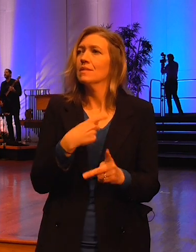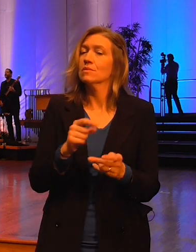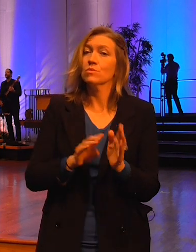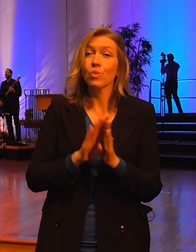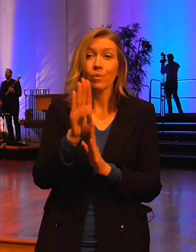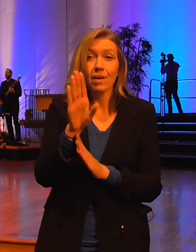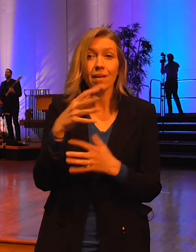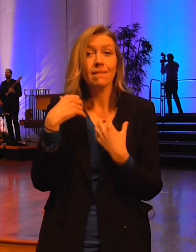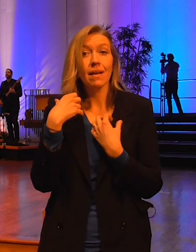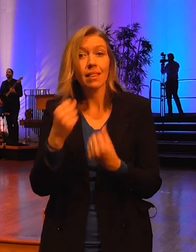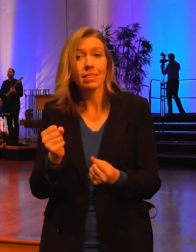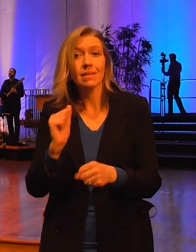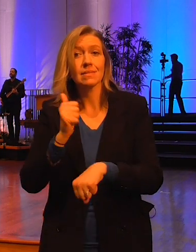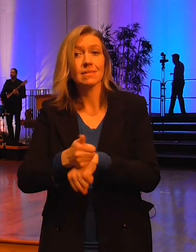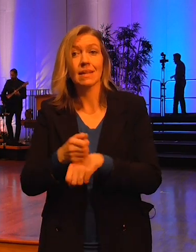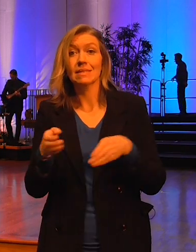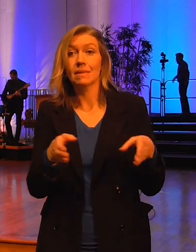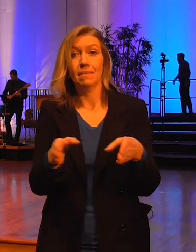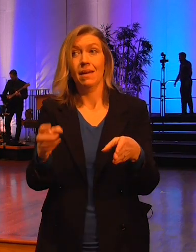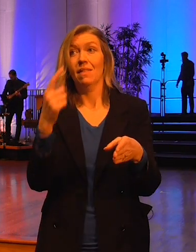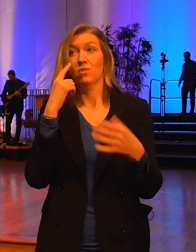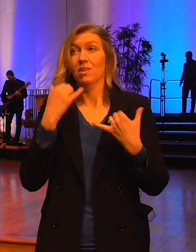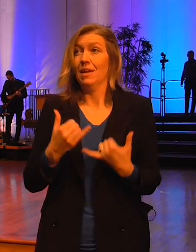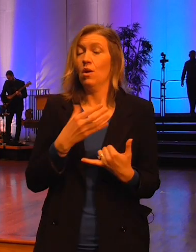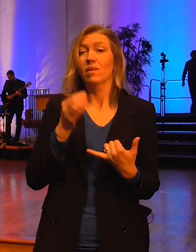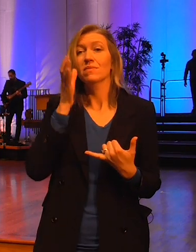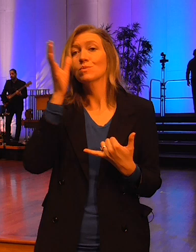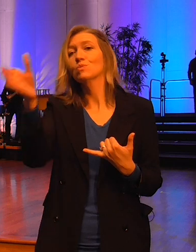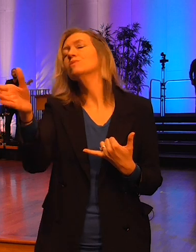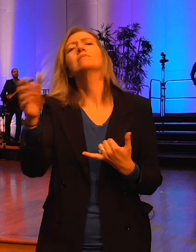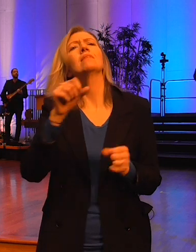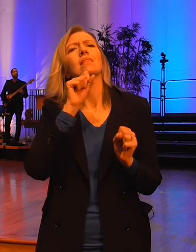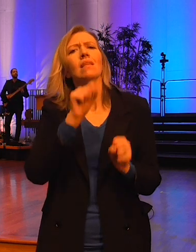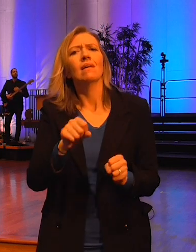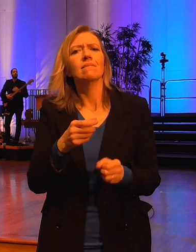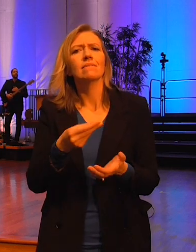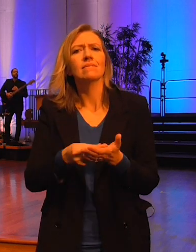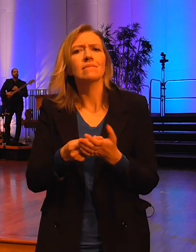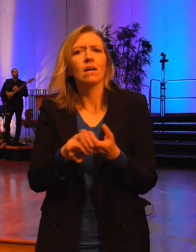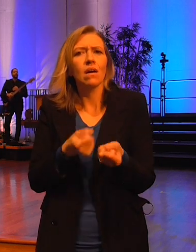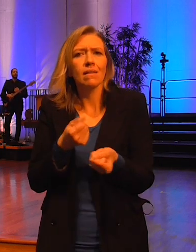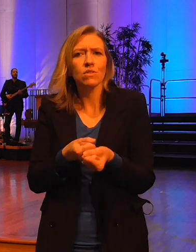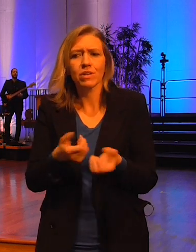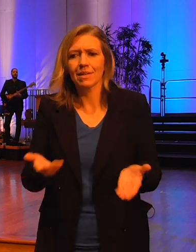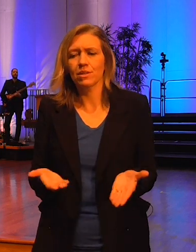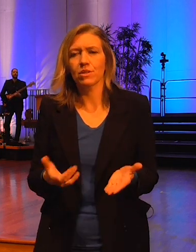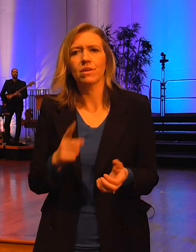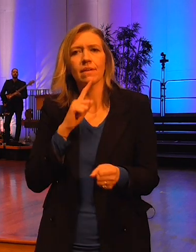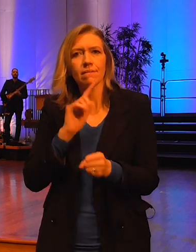to come and I love that our offering here is also a place to affirm our own abundance uh to know